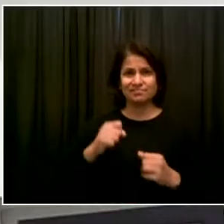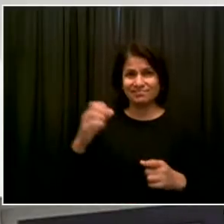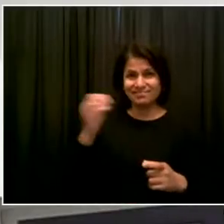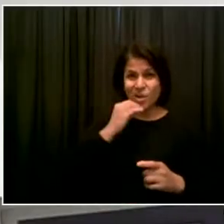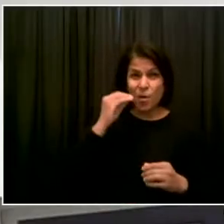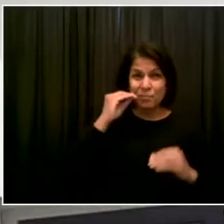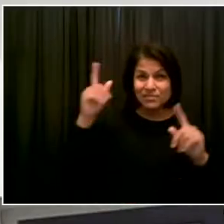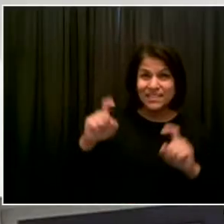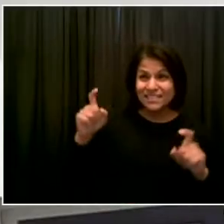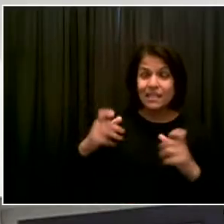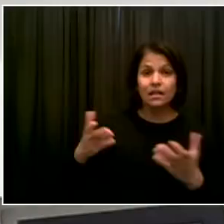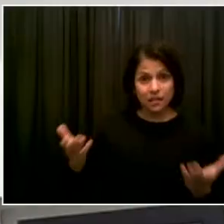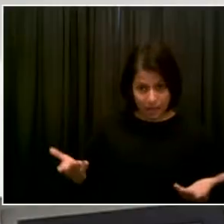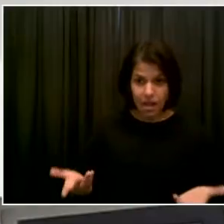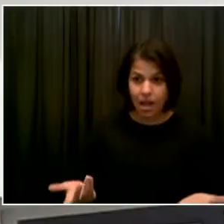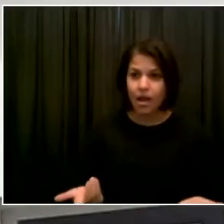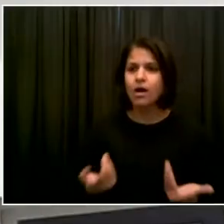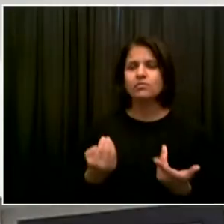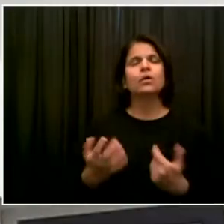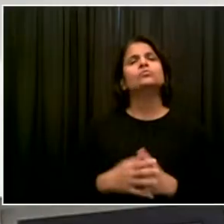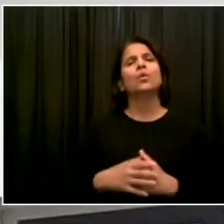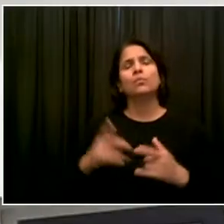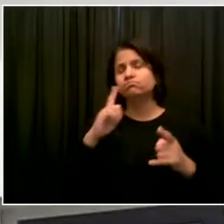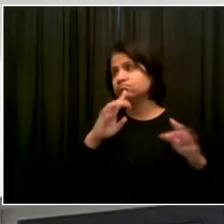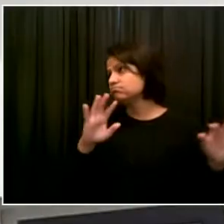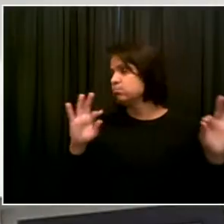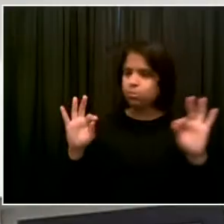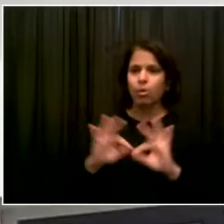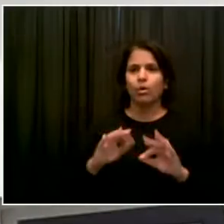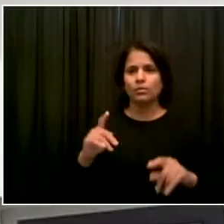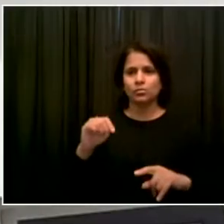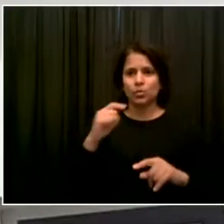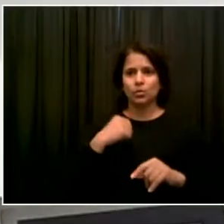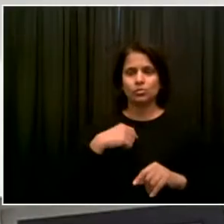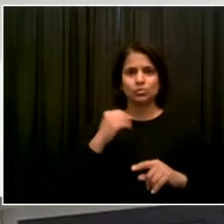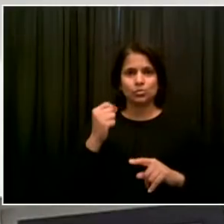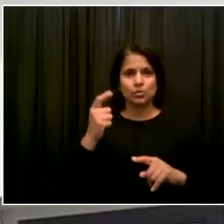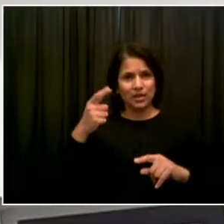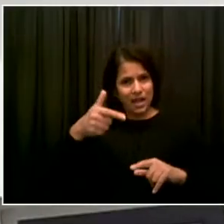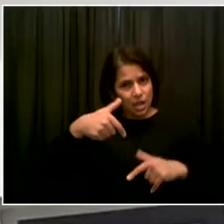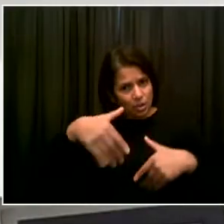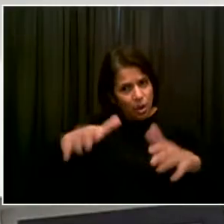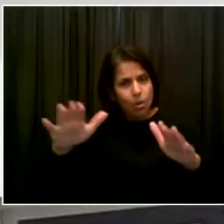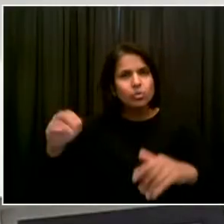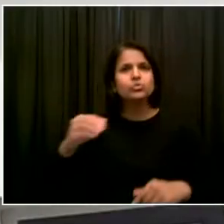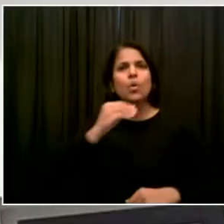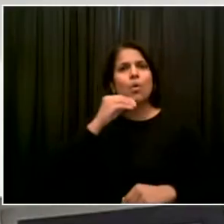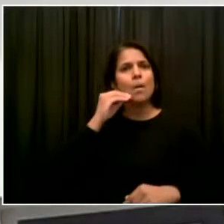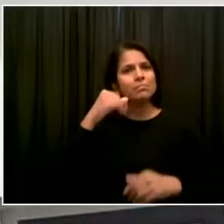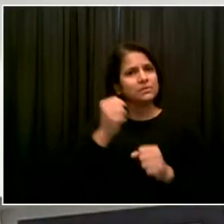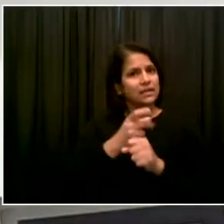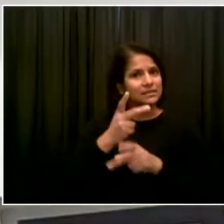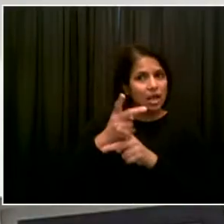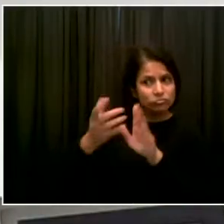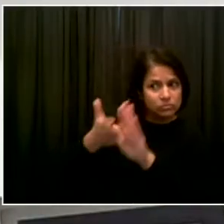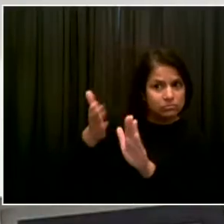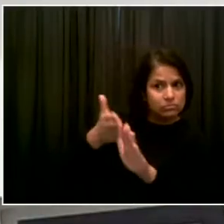BETTER, ONCE WE HAVE ENOUGH HOMES KITS, THAT WAS A HUGE WAY WE